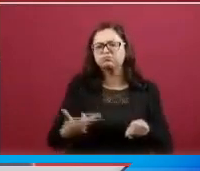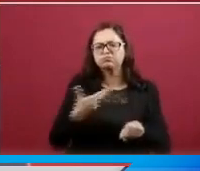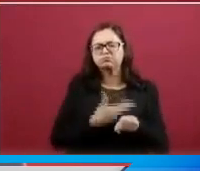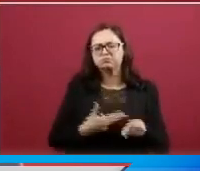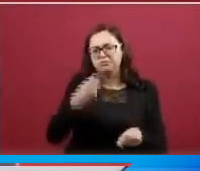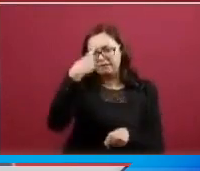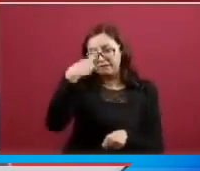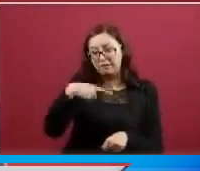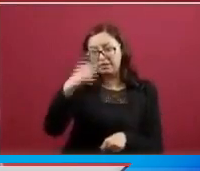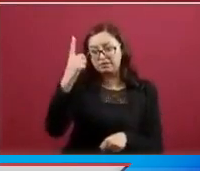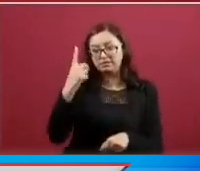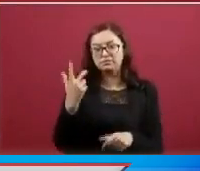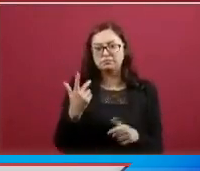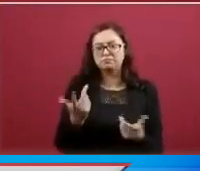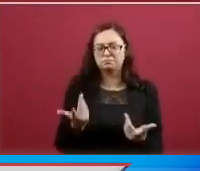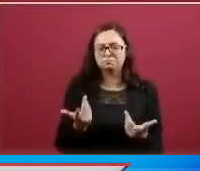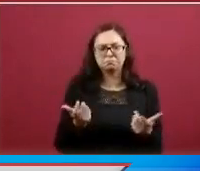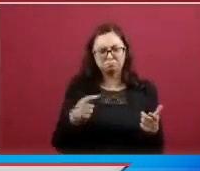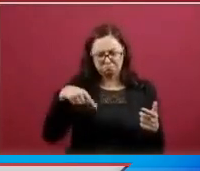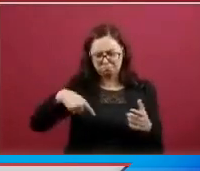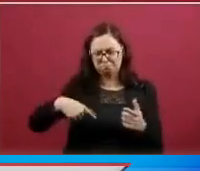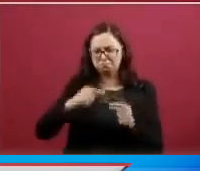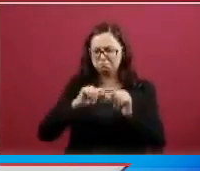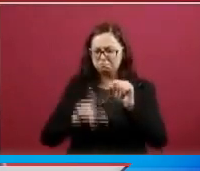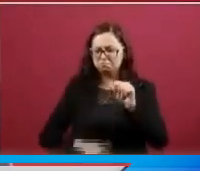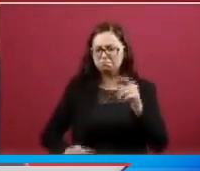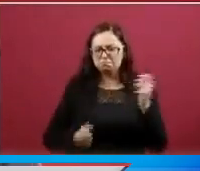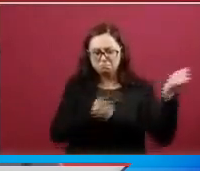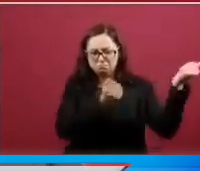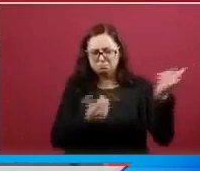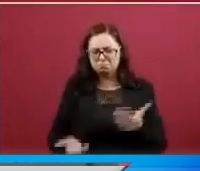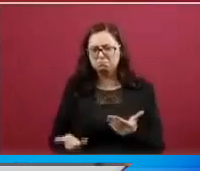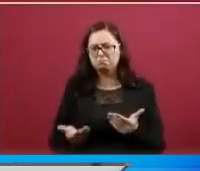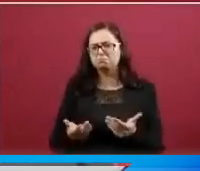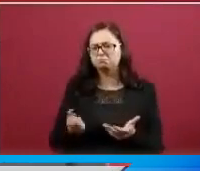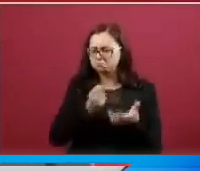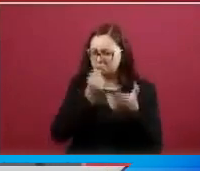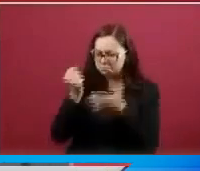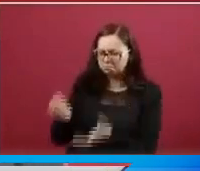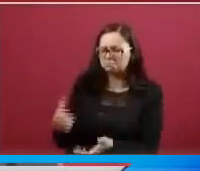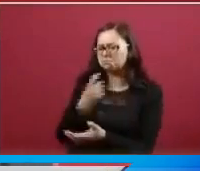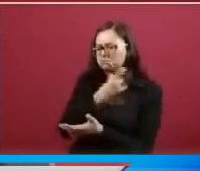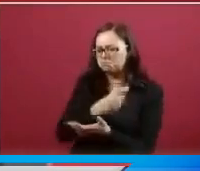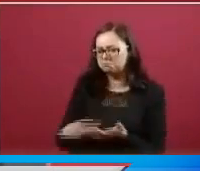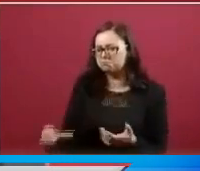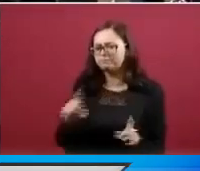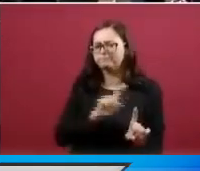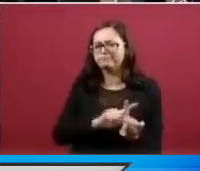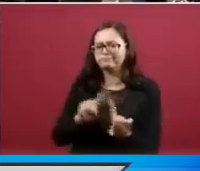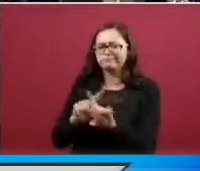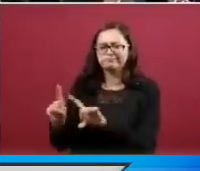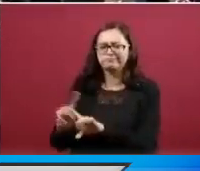The Ministry of Economy will address these concerns these issues could be addressed in the forums of migrants that will be held soon